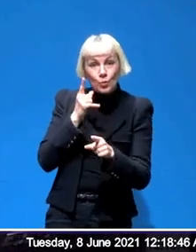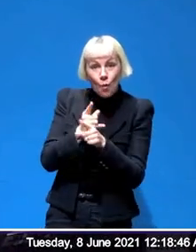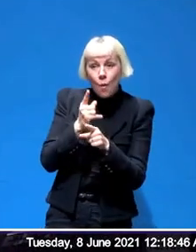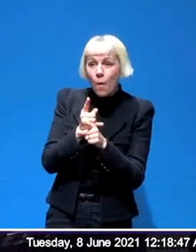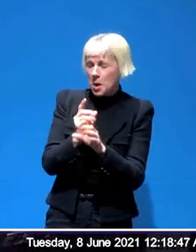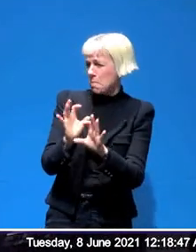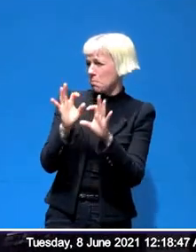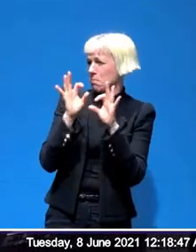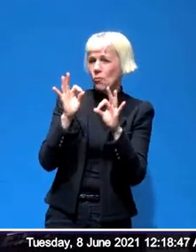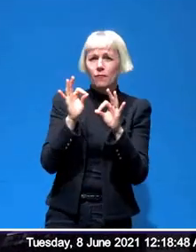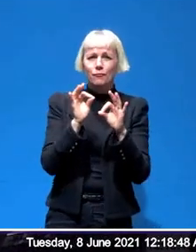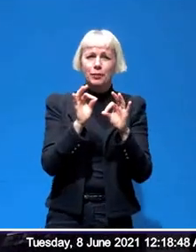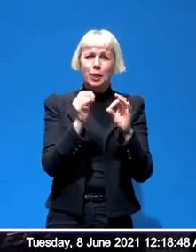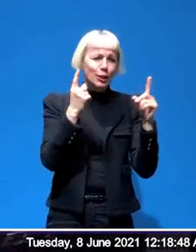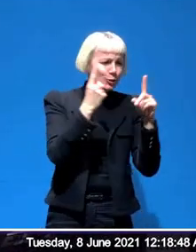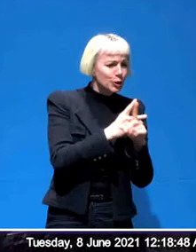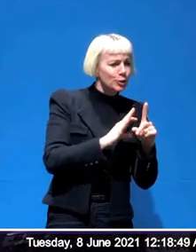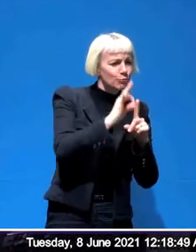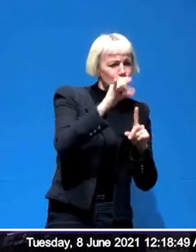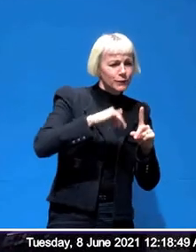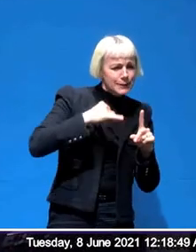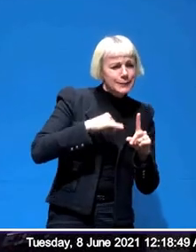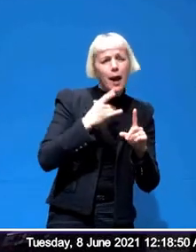I wouldn't want to have a camera watching me.